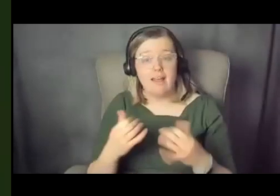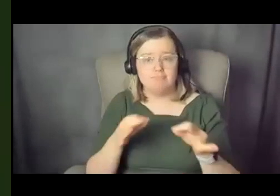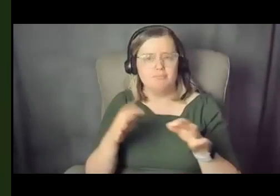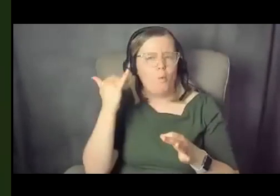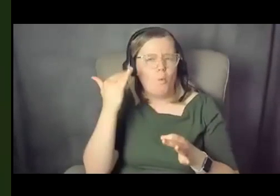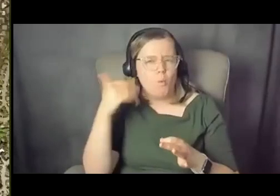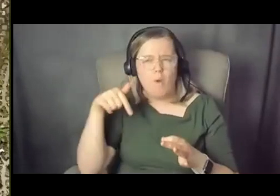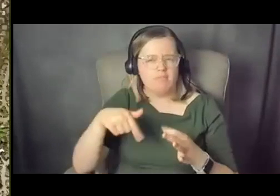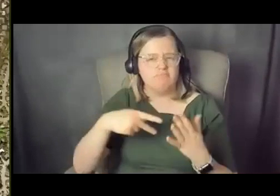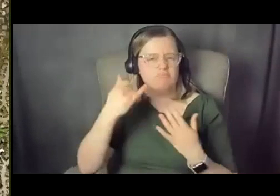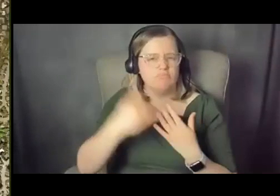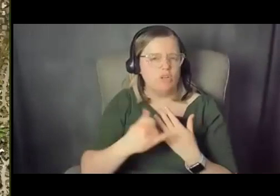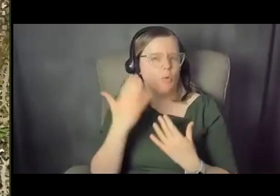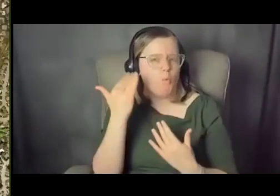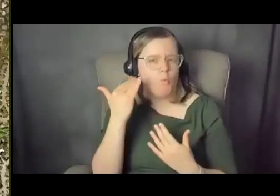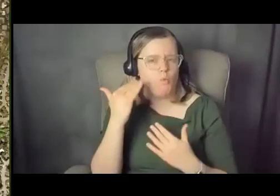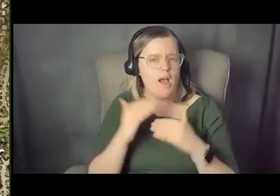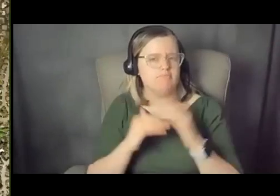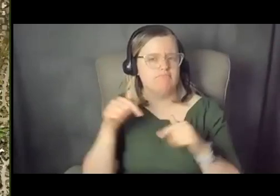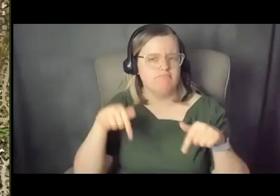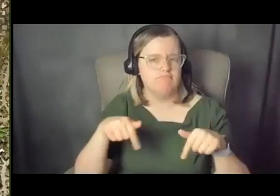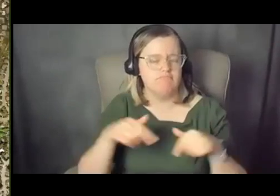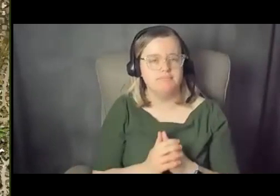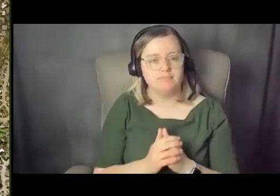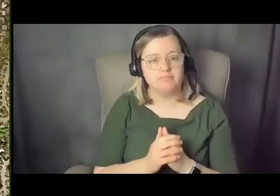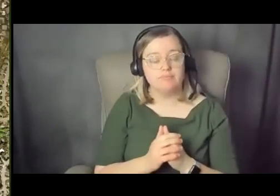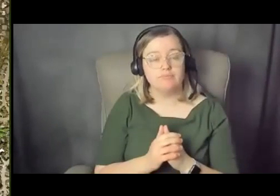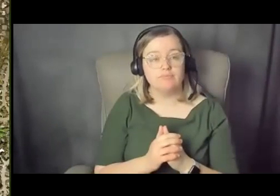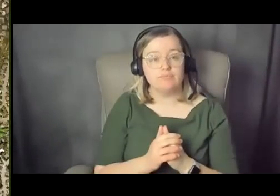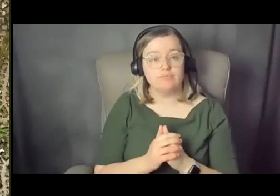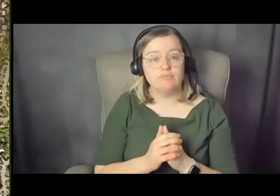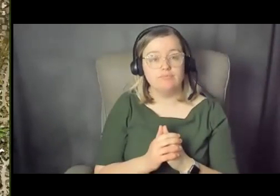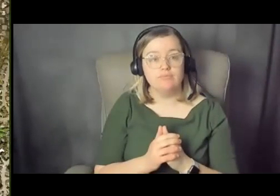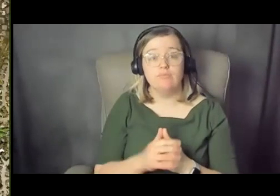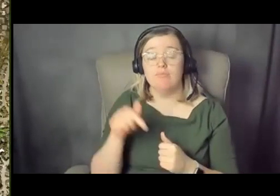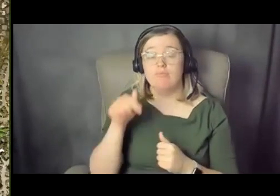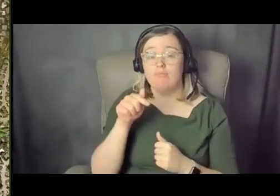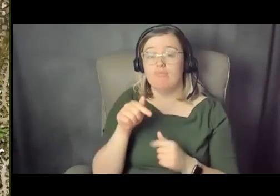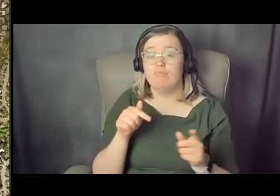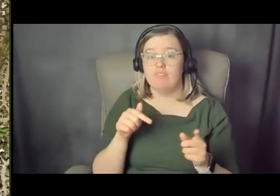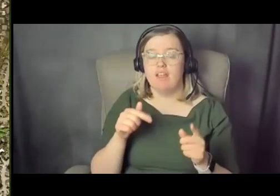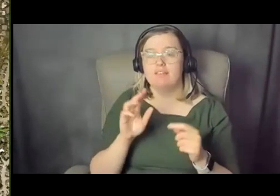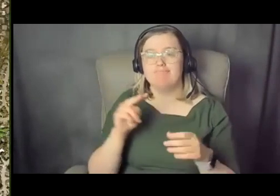need to build this project. So here you are looking at an aerial view of the Coal Creek